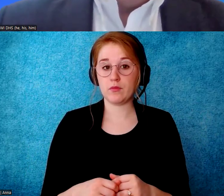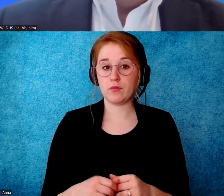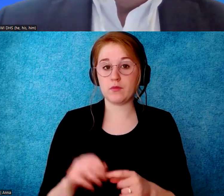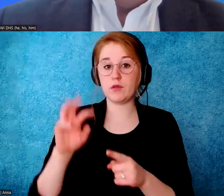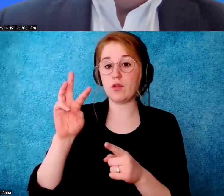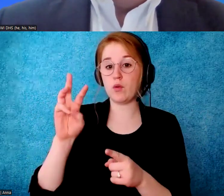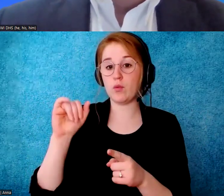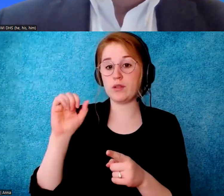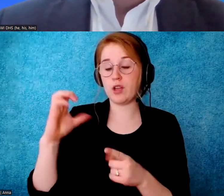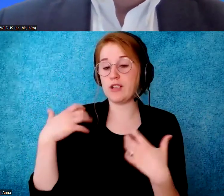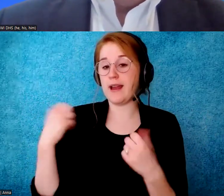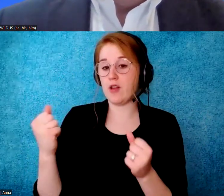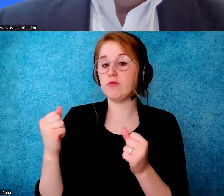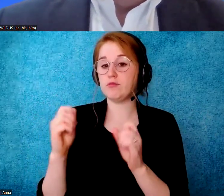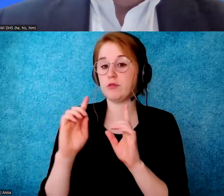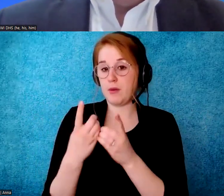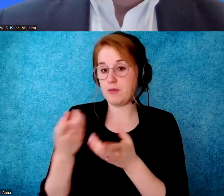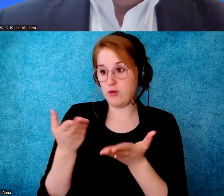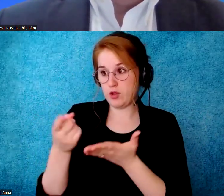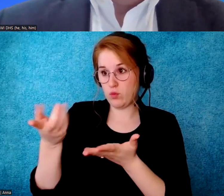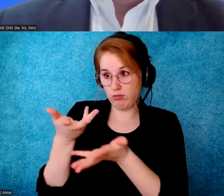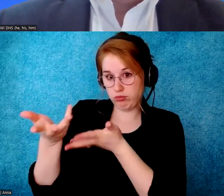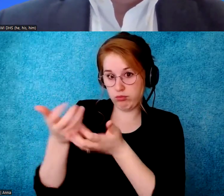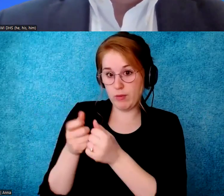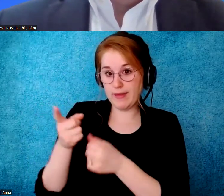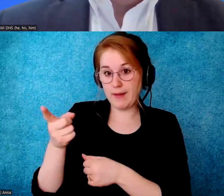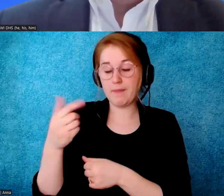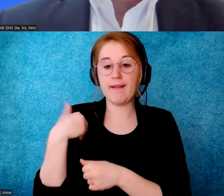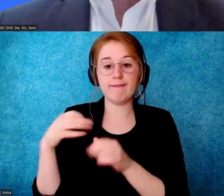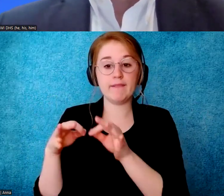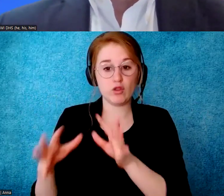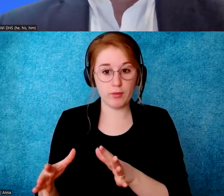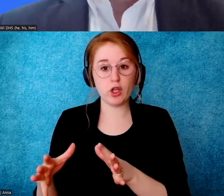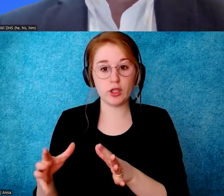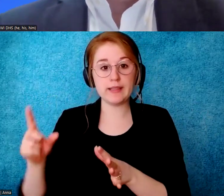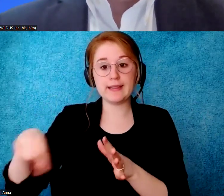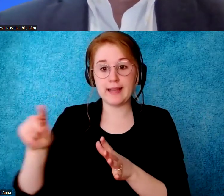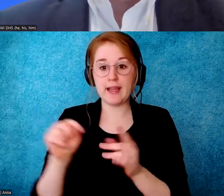of Health Services, they have interpreters who translated the website.